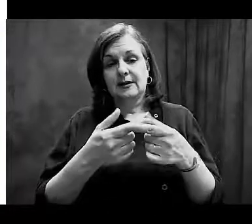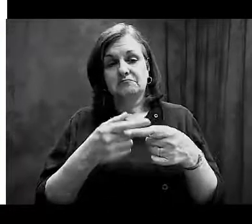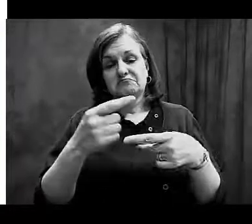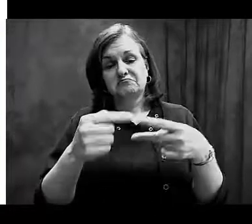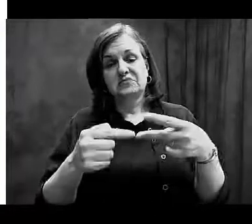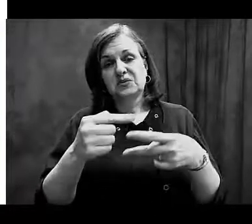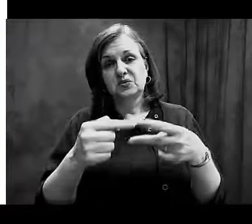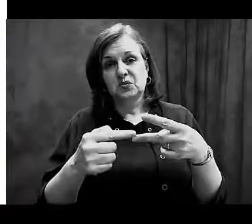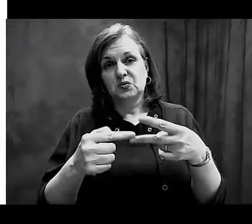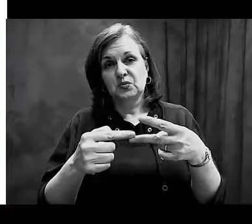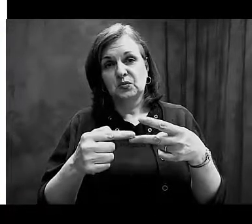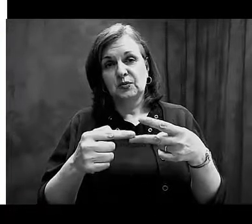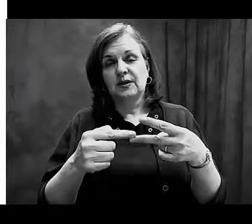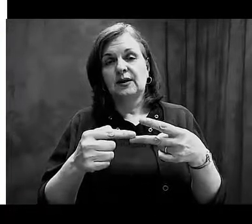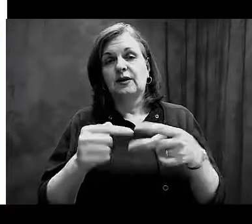and they're going to work together